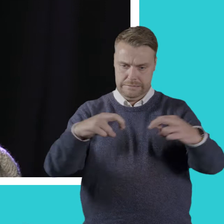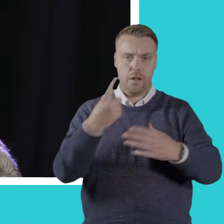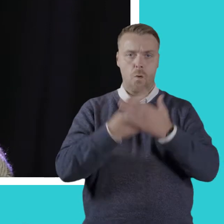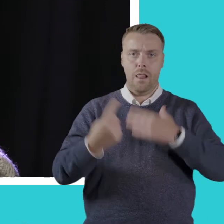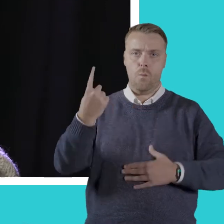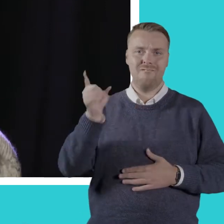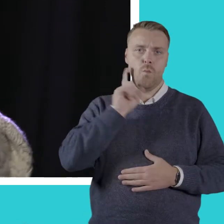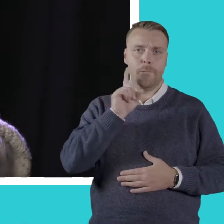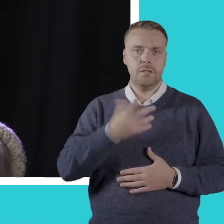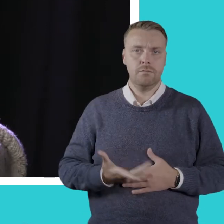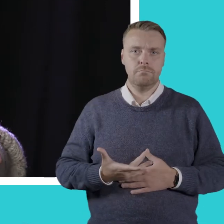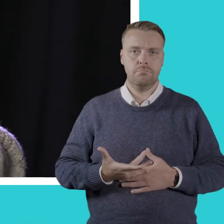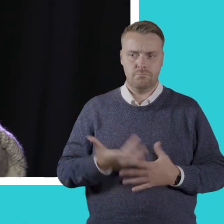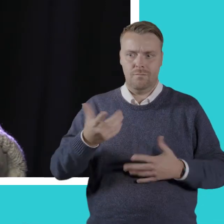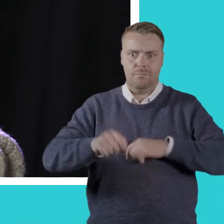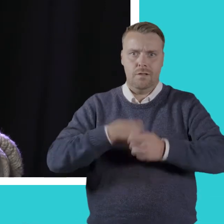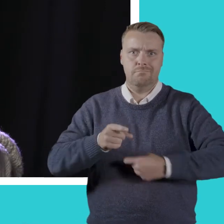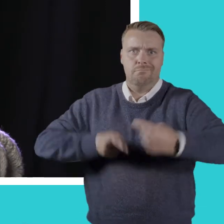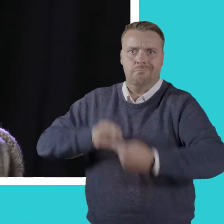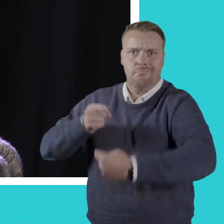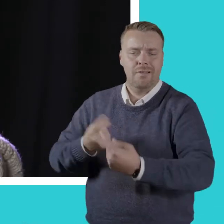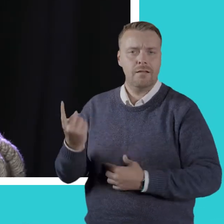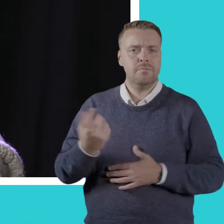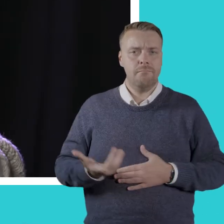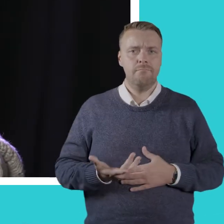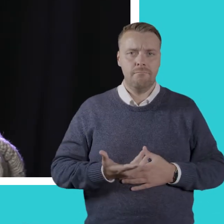of competition. And it's not uniformly the case I think some of the most fulfilling and productive